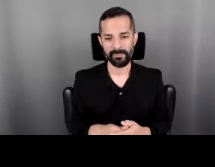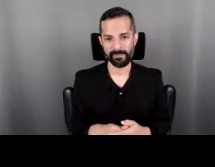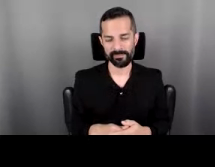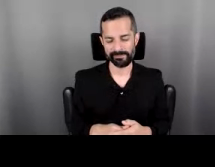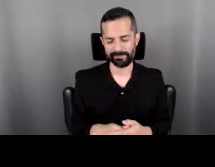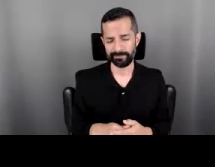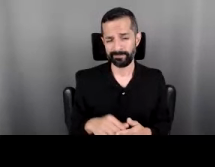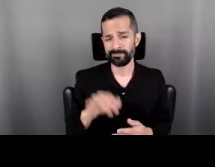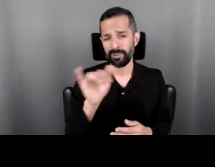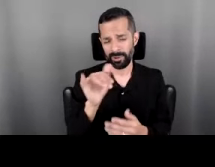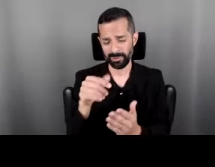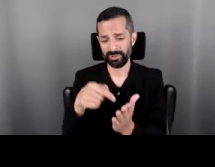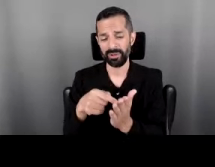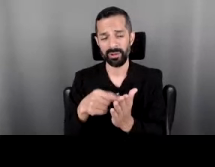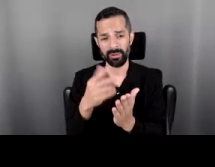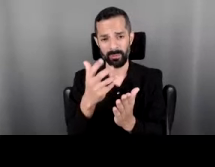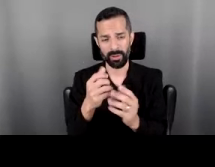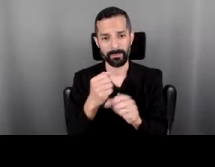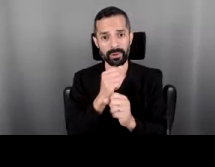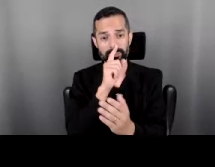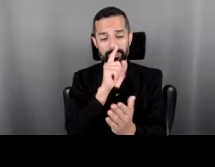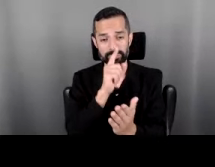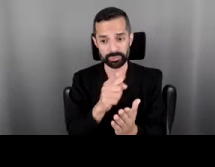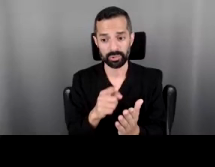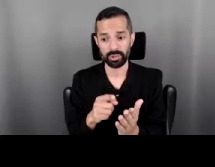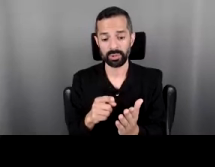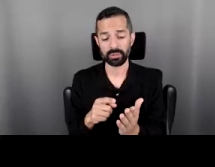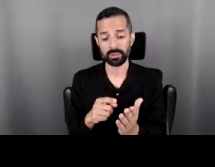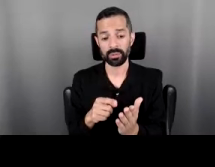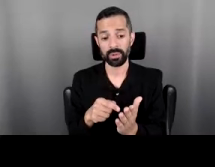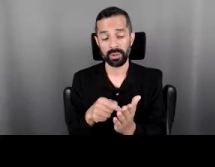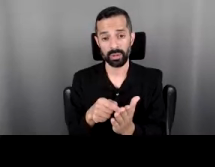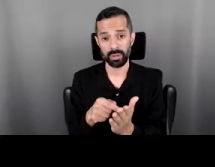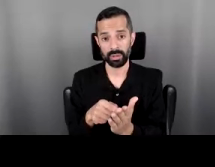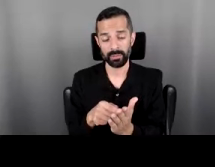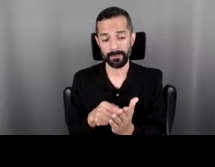you're going to want to make sure that quotes and particularly technology